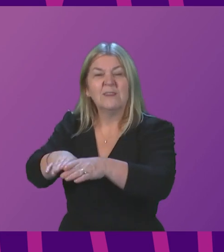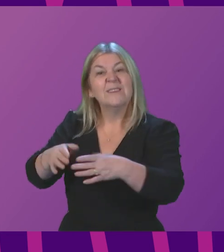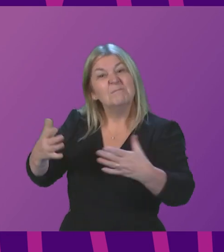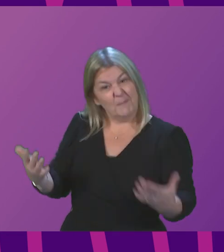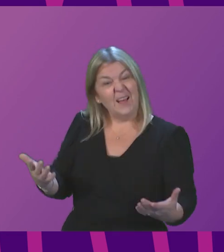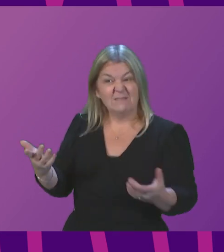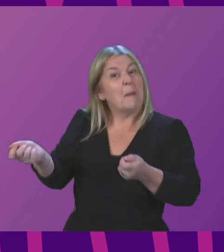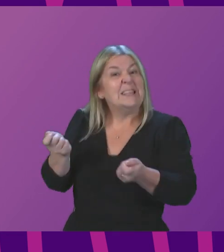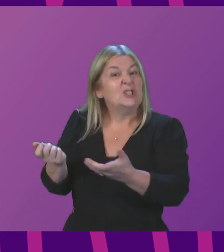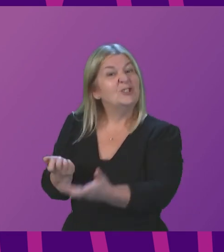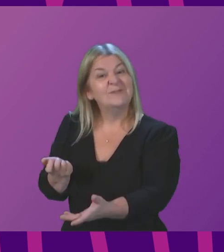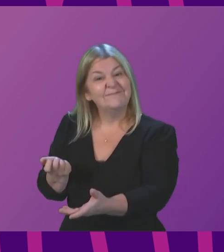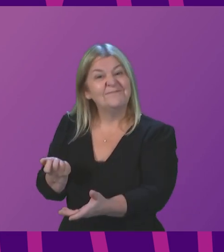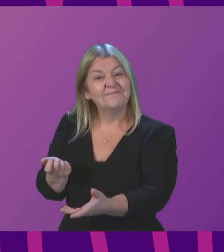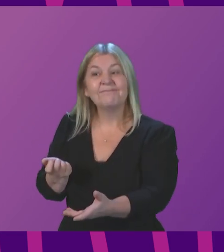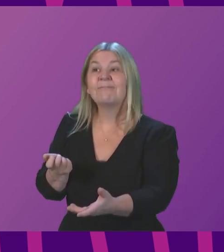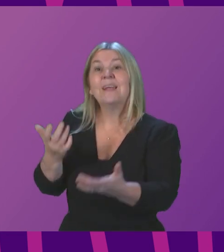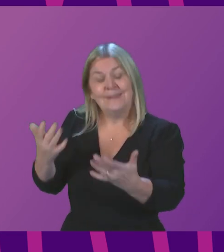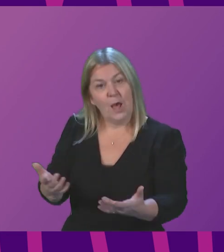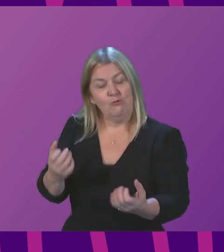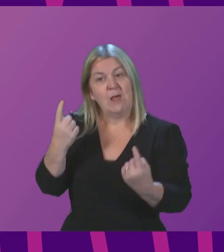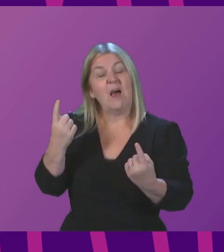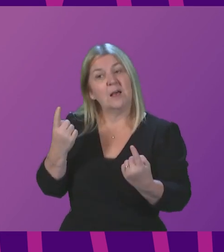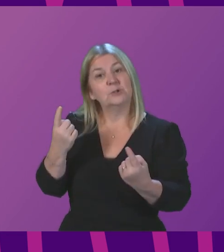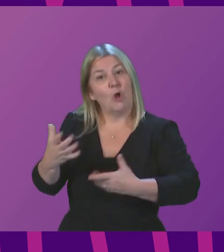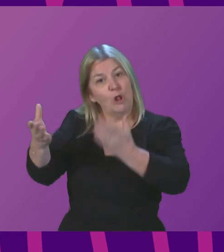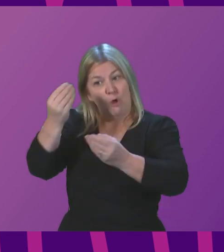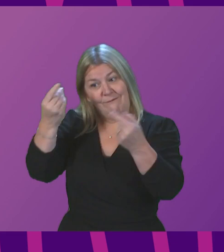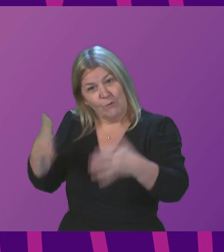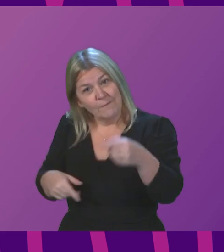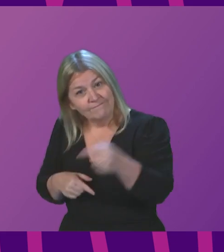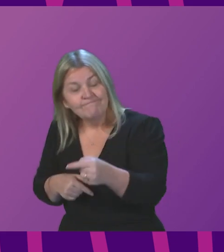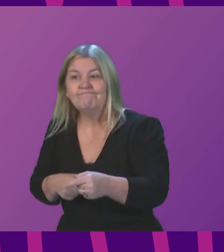to manage the process, to plan for it and to make the right investments.